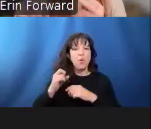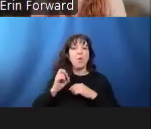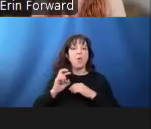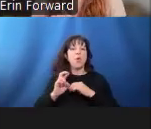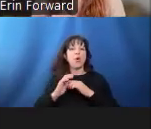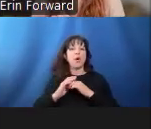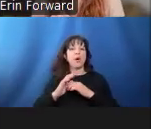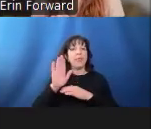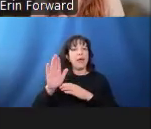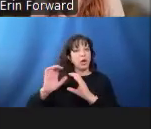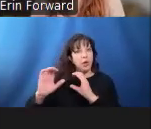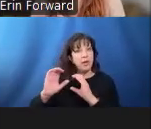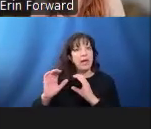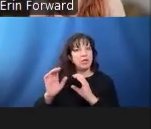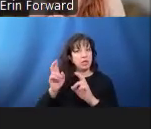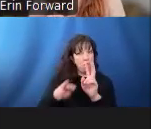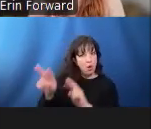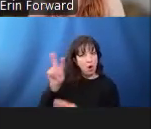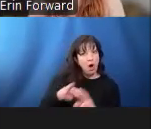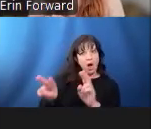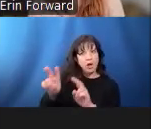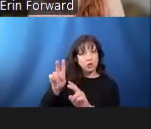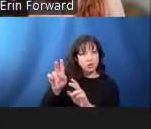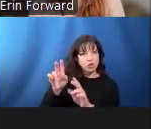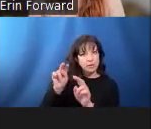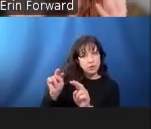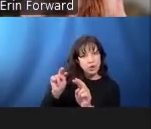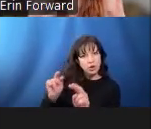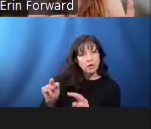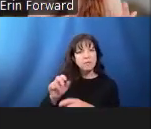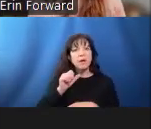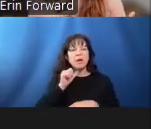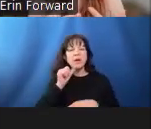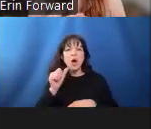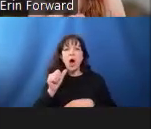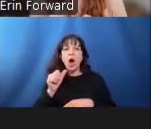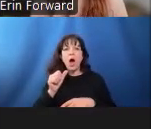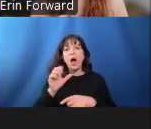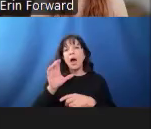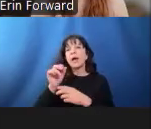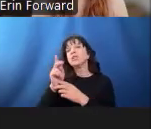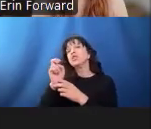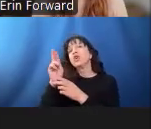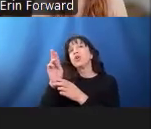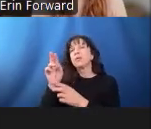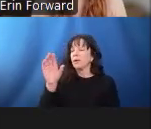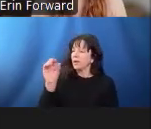their communication during meal time. And that's not me being a conservative therapist. That's just me wanting to teach them